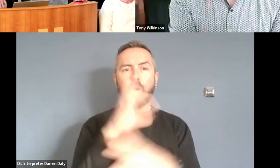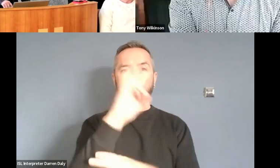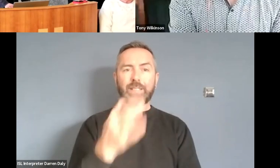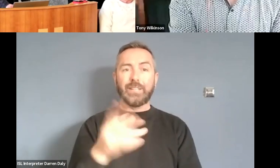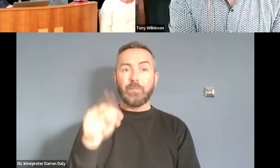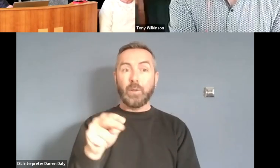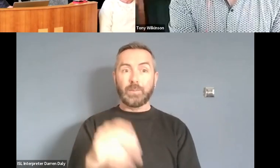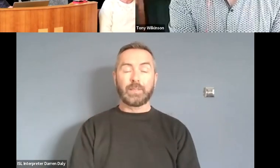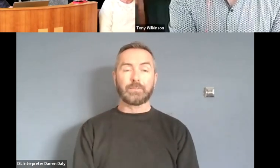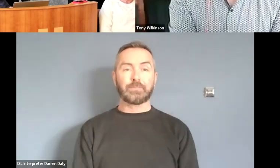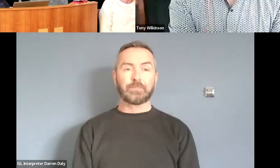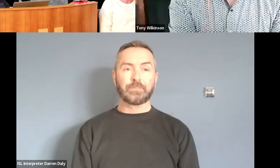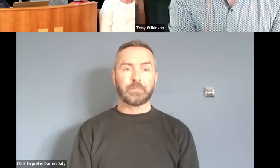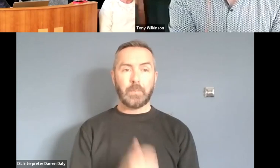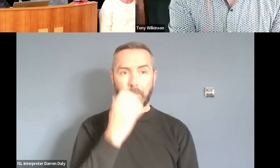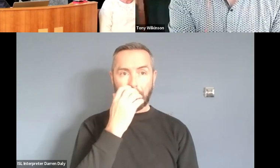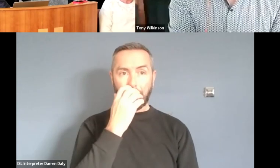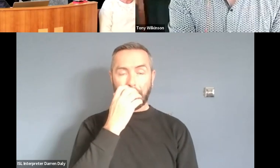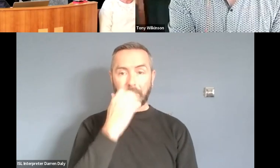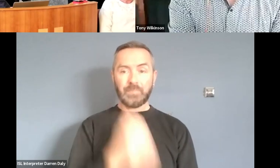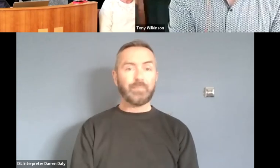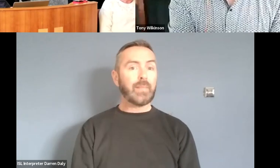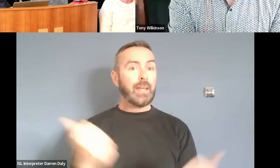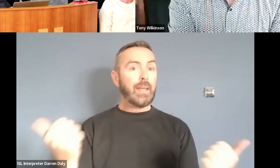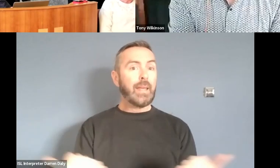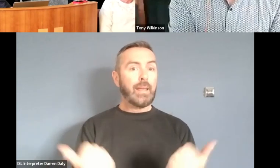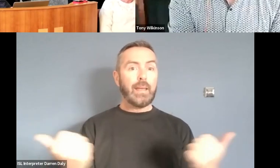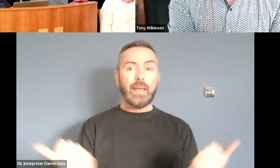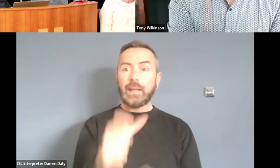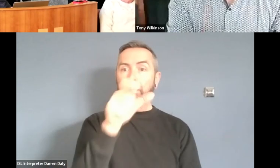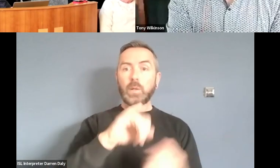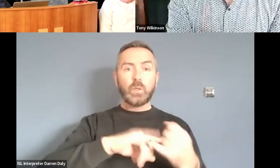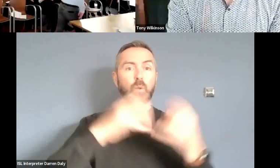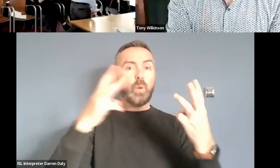So anyone who wants to start off?